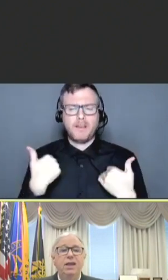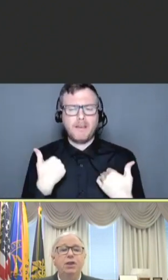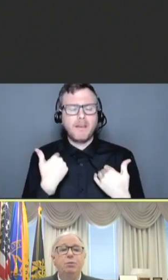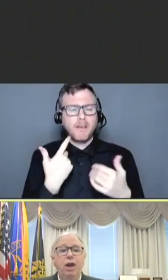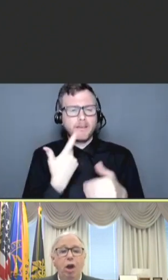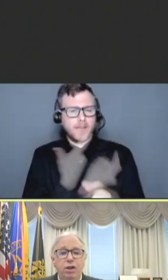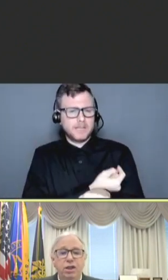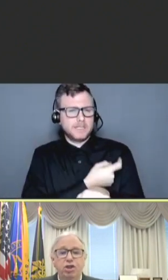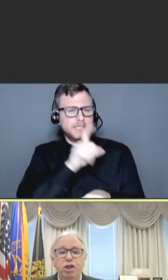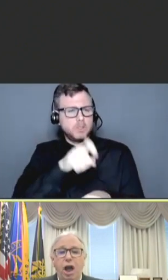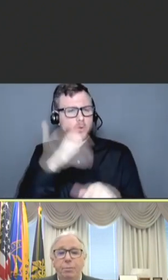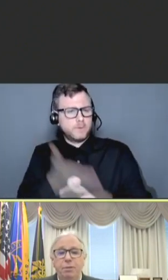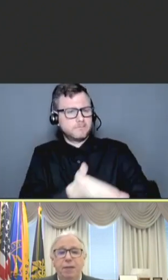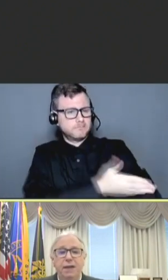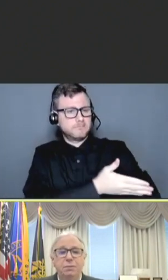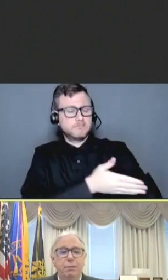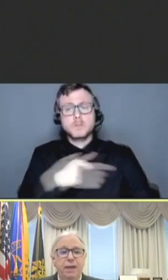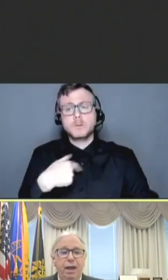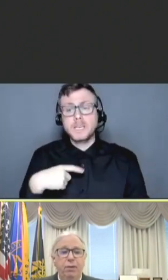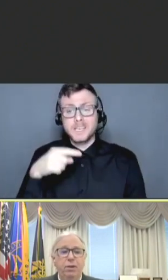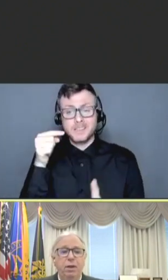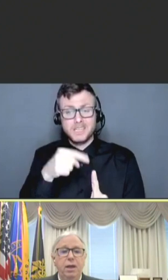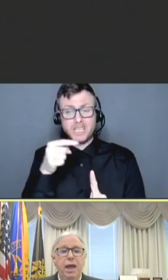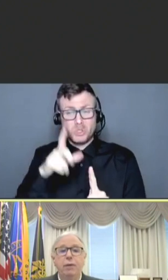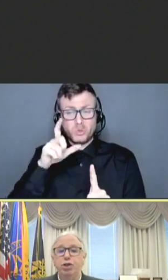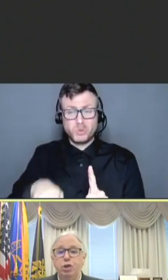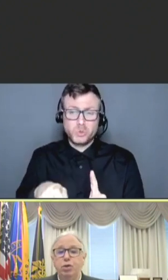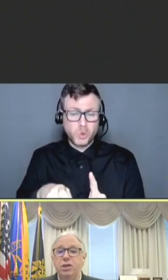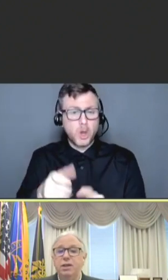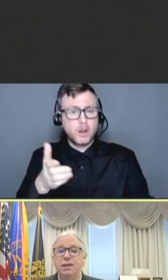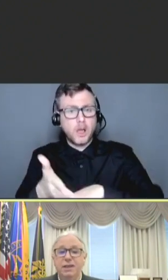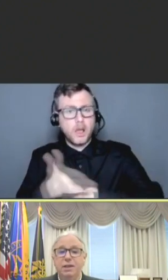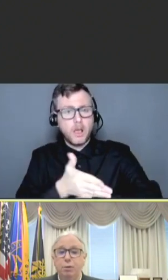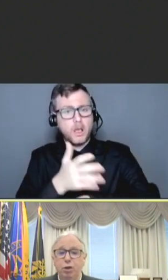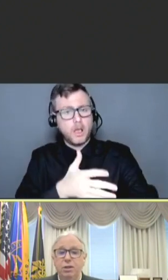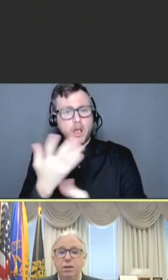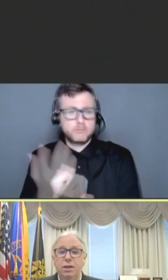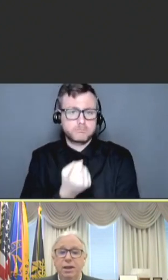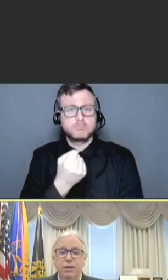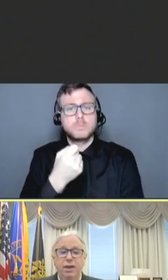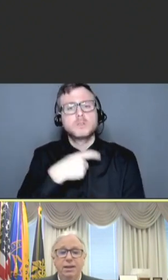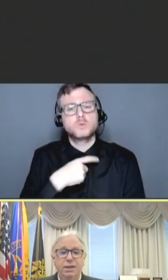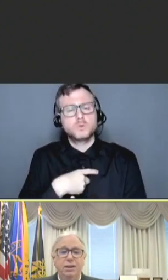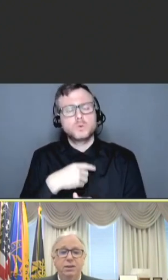These priorities should optimize public health, and reduce disease burden in the United States.